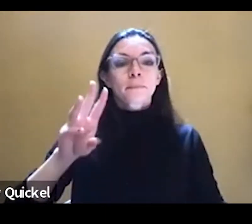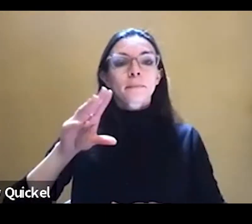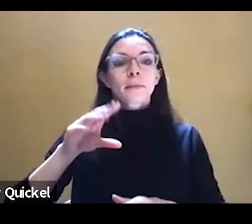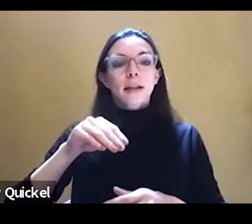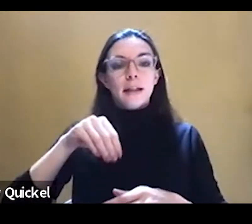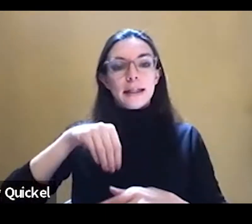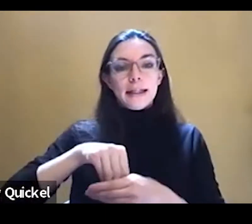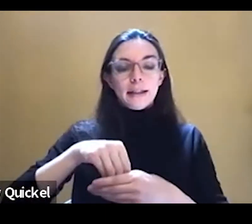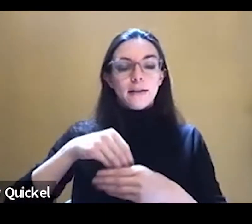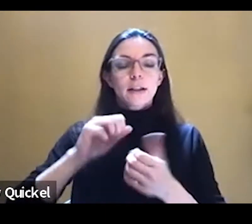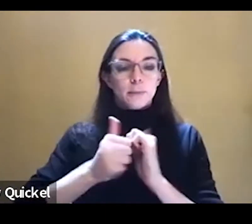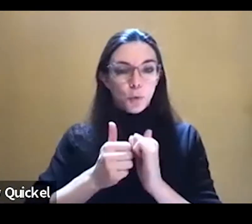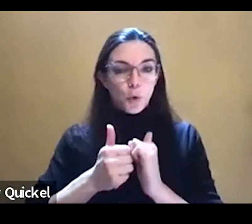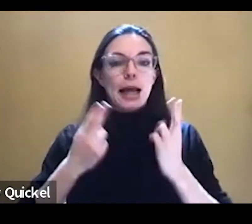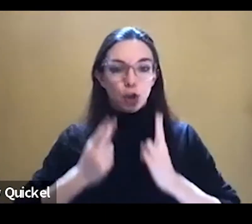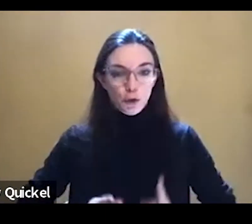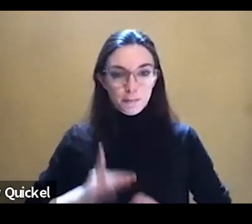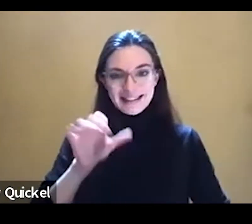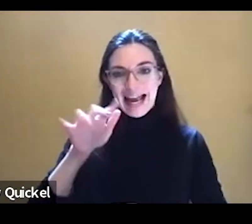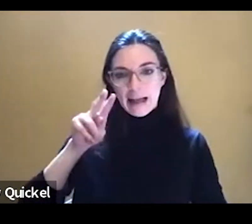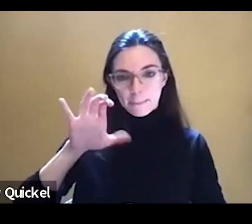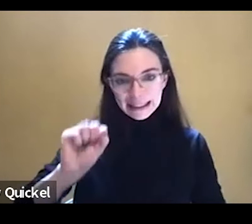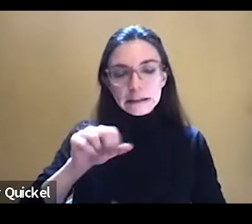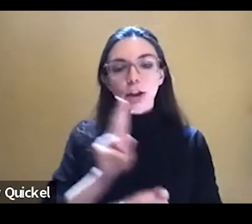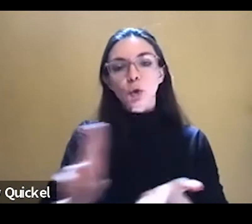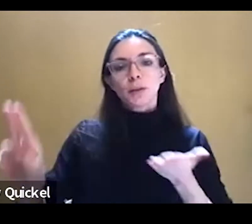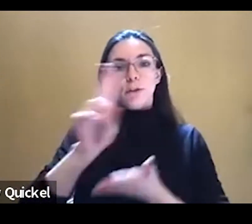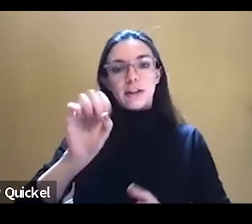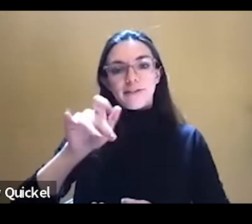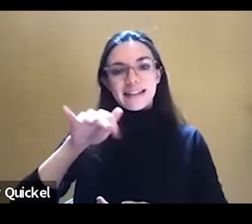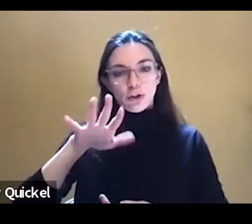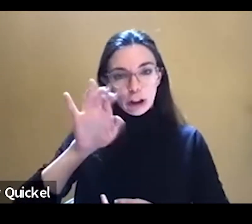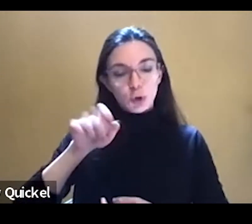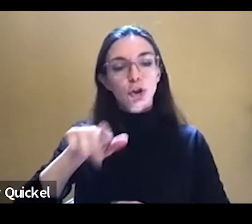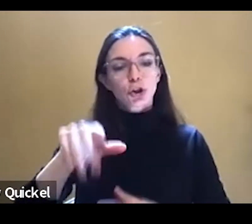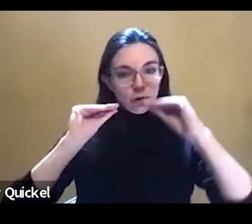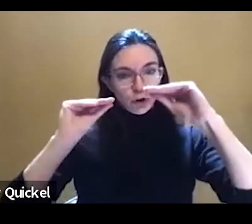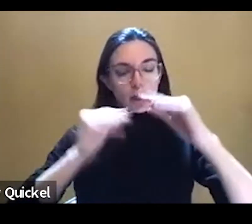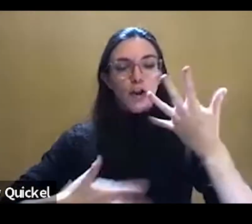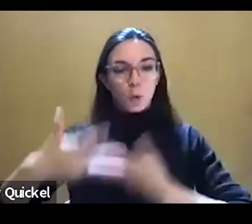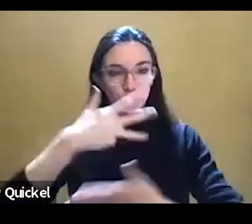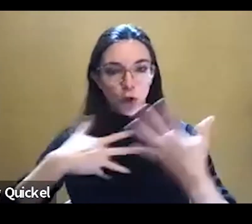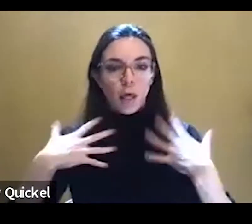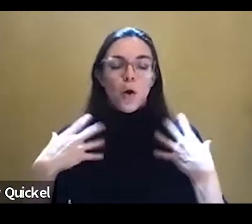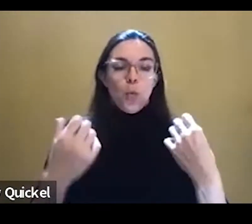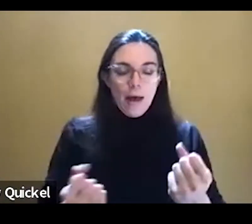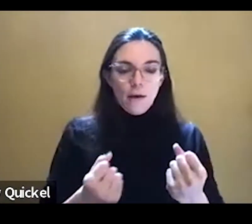Sport and Human Dynamics at the University of Syracuse. She's taught social and welfare policy, mental health policy, research